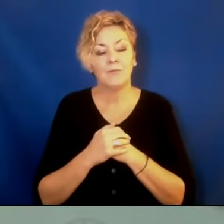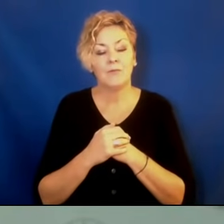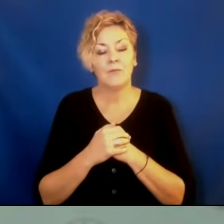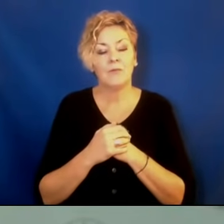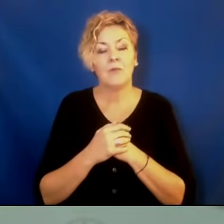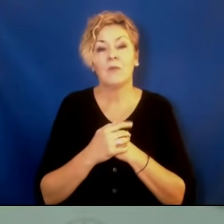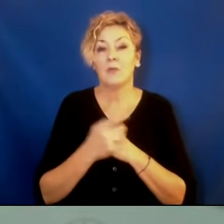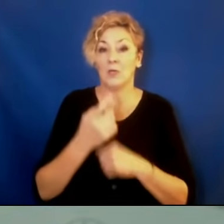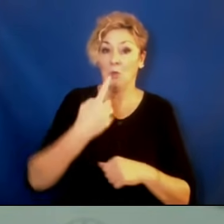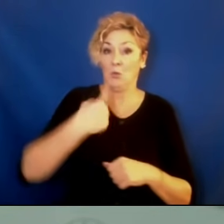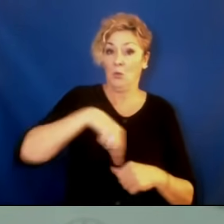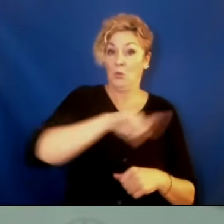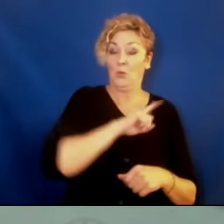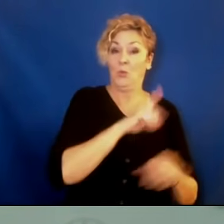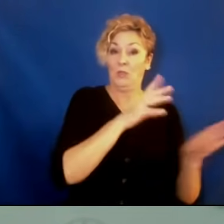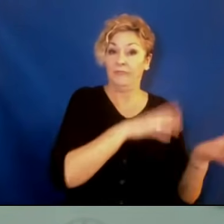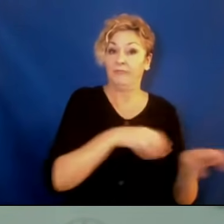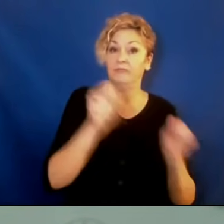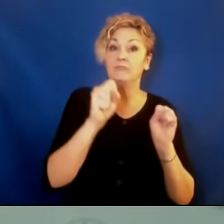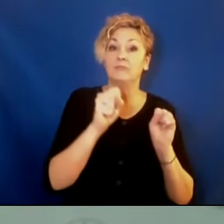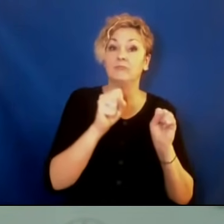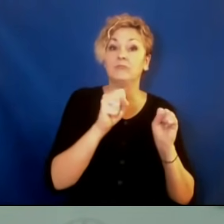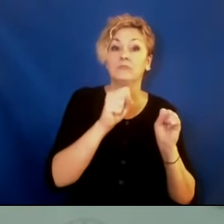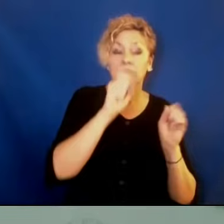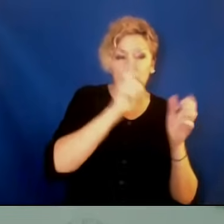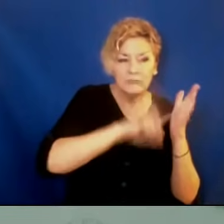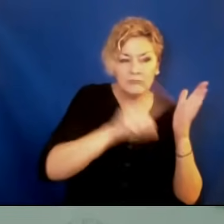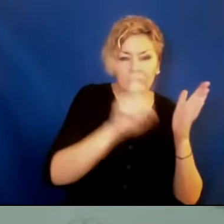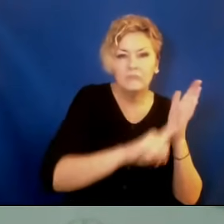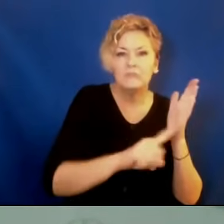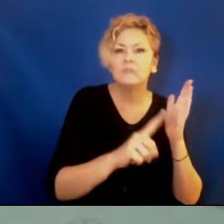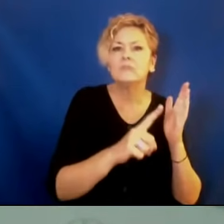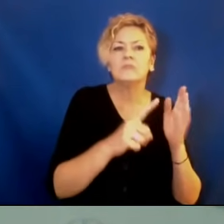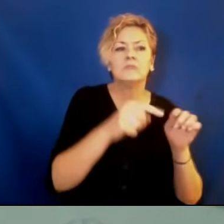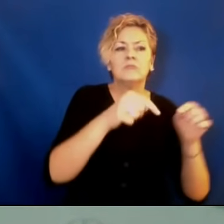How susceptible are people who are writing transit and have there been any instances in BC?